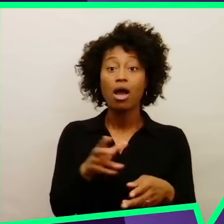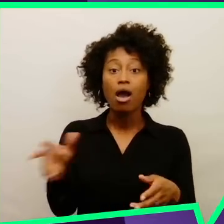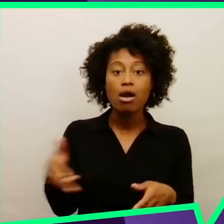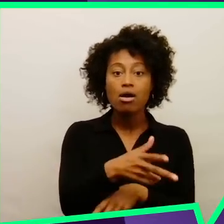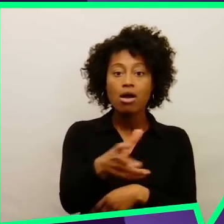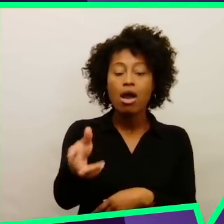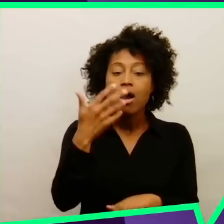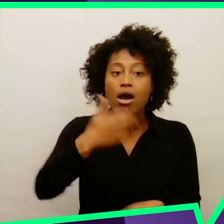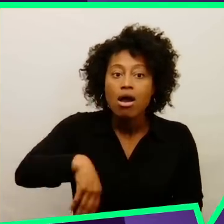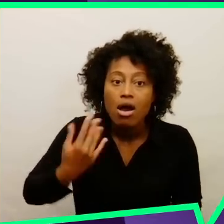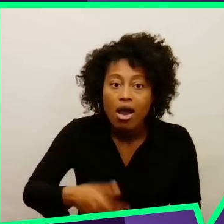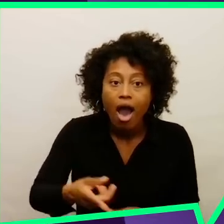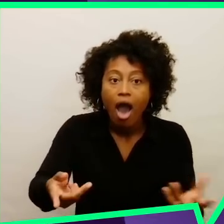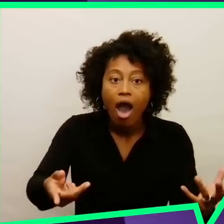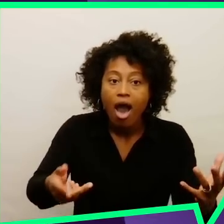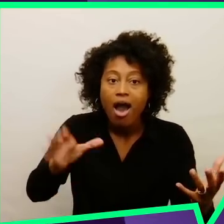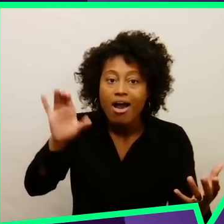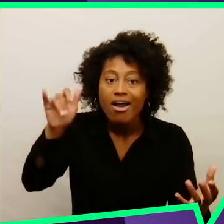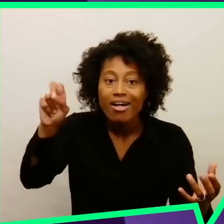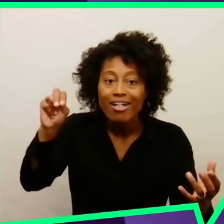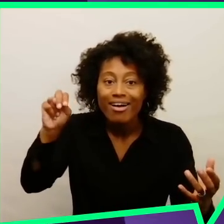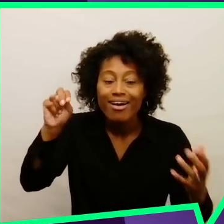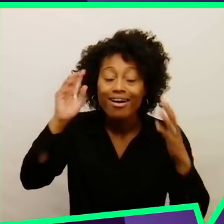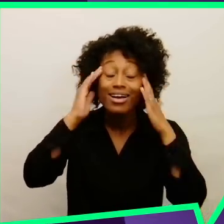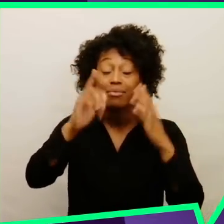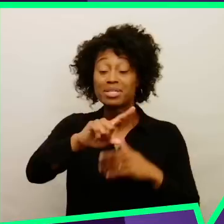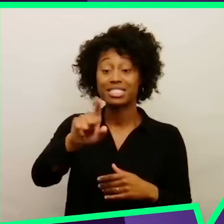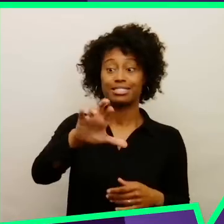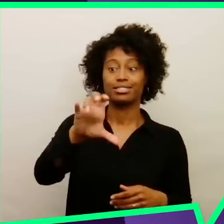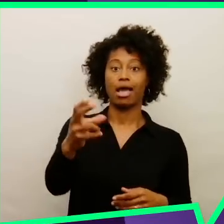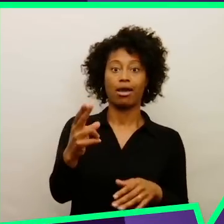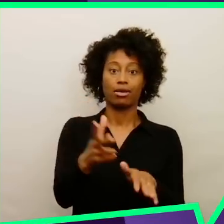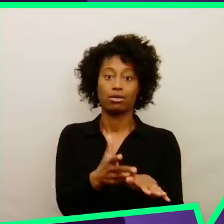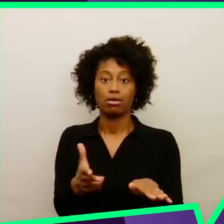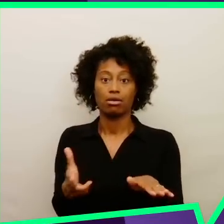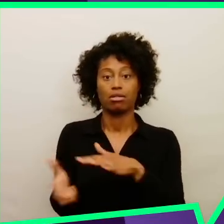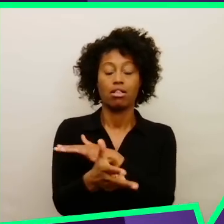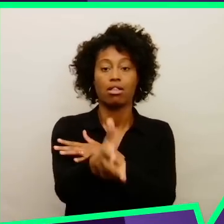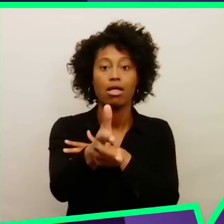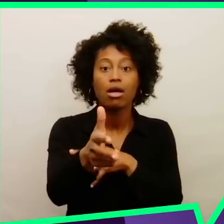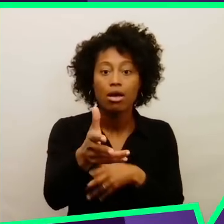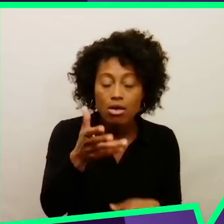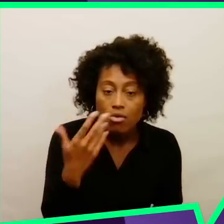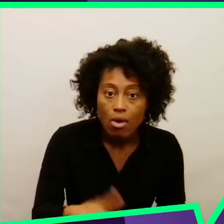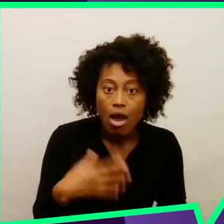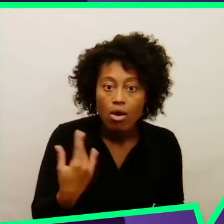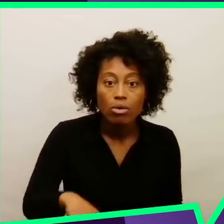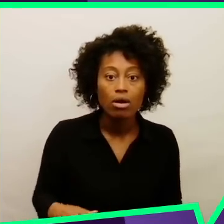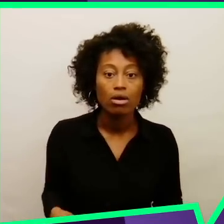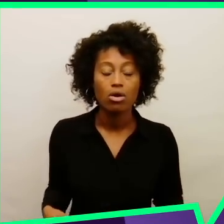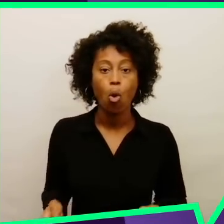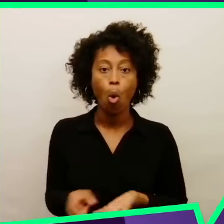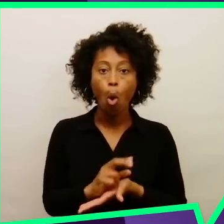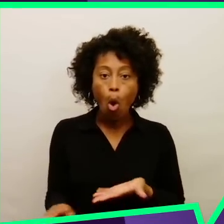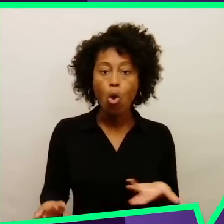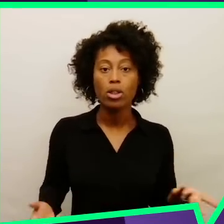Oh, look at this. Look at this. Put more on your brakes. [CHATTER] Zach is going up. He is going up. Holy gosh.